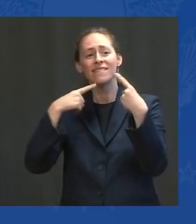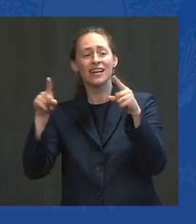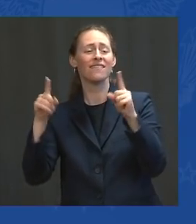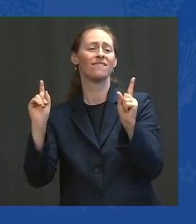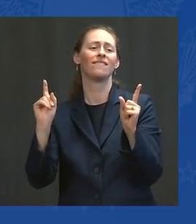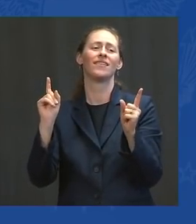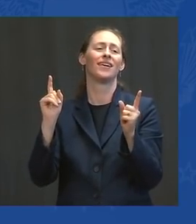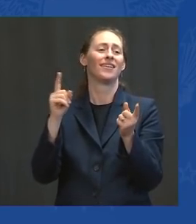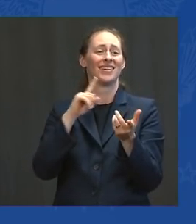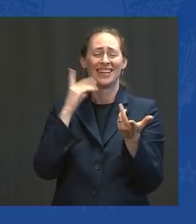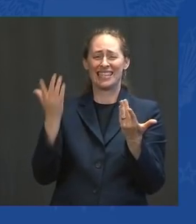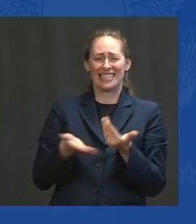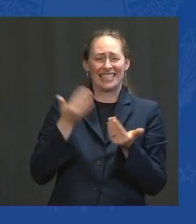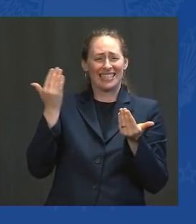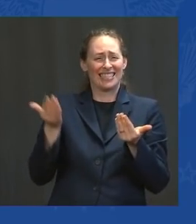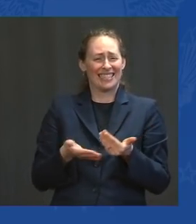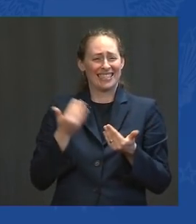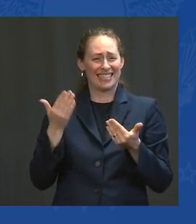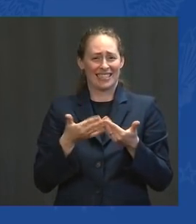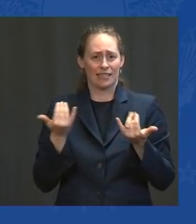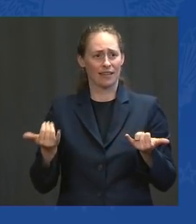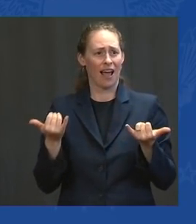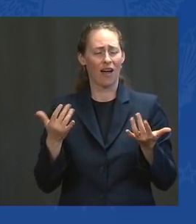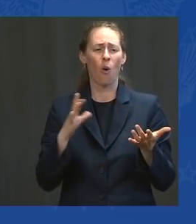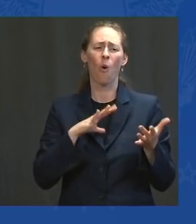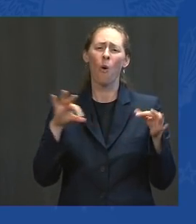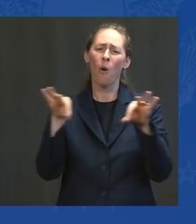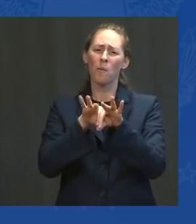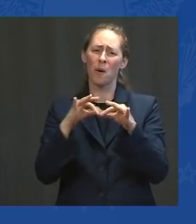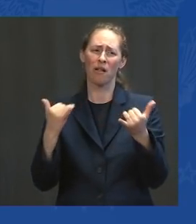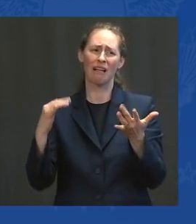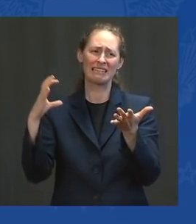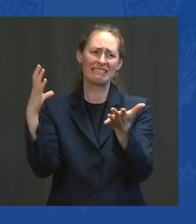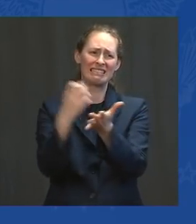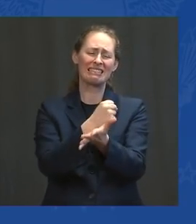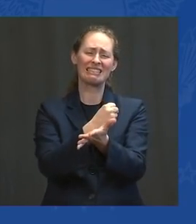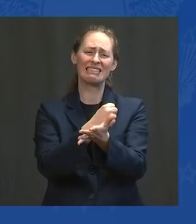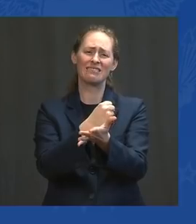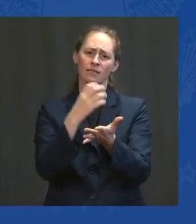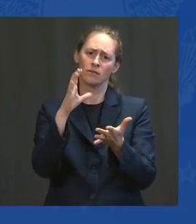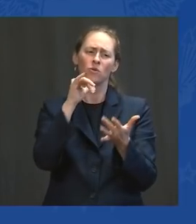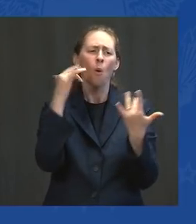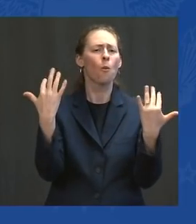and it's never been more important. Do it now -- for yourself and the people you care about;